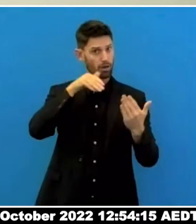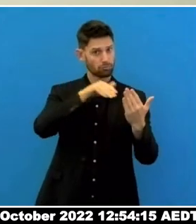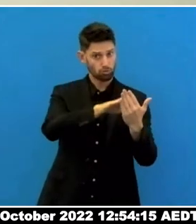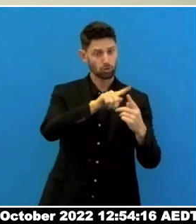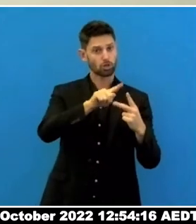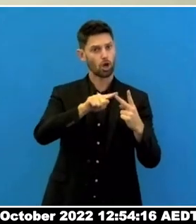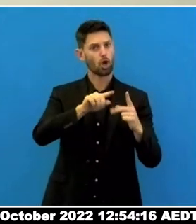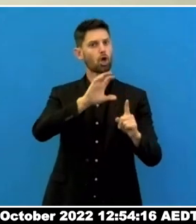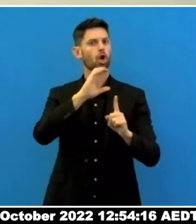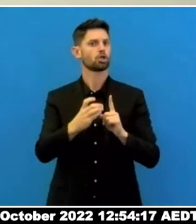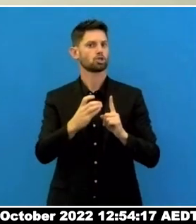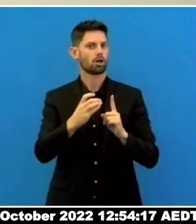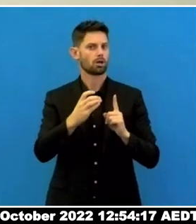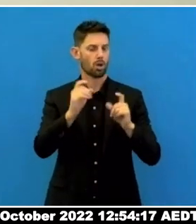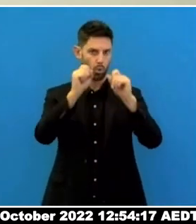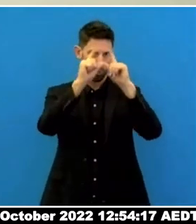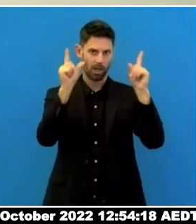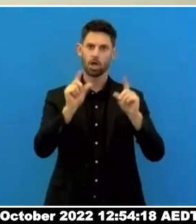and not not paternalistic.